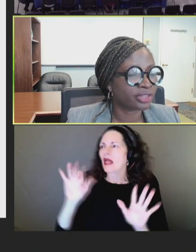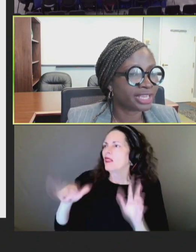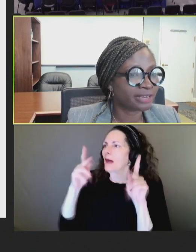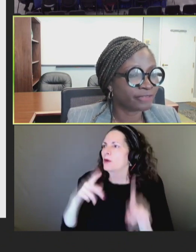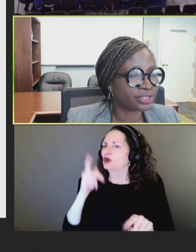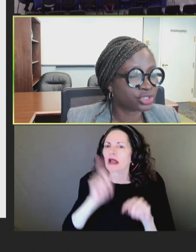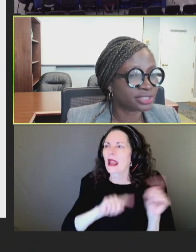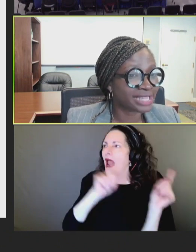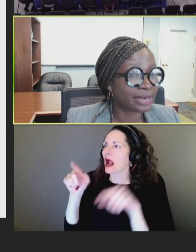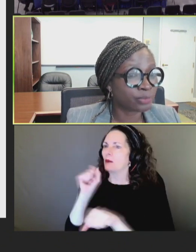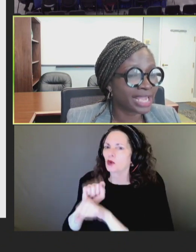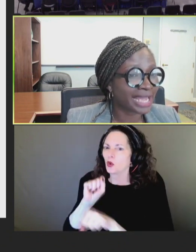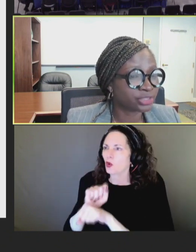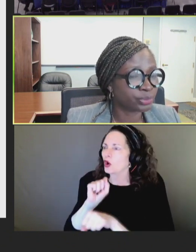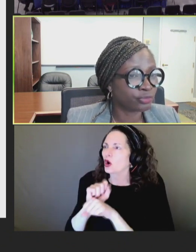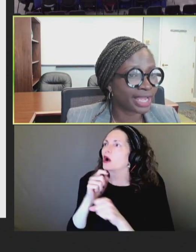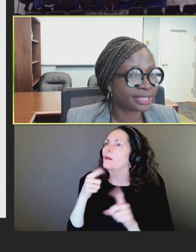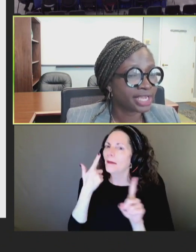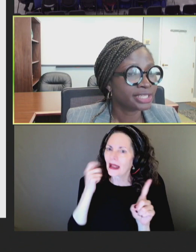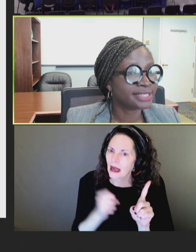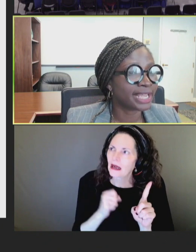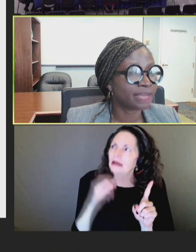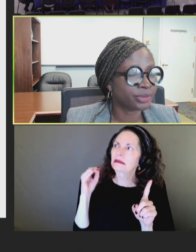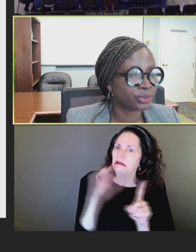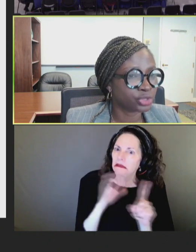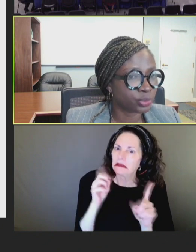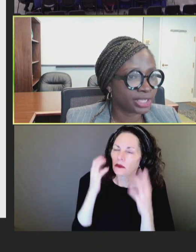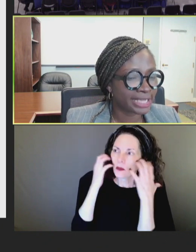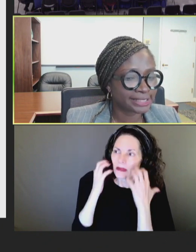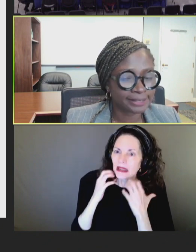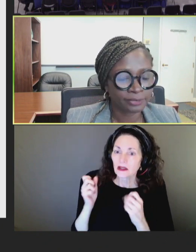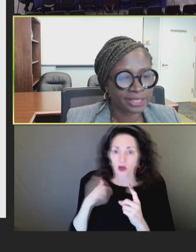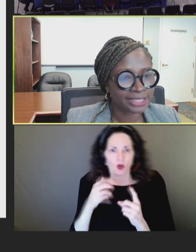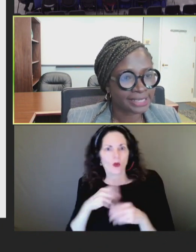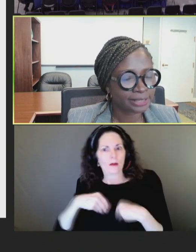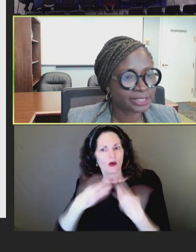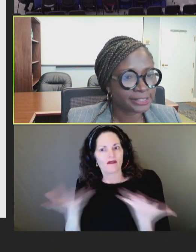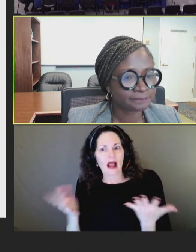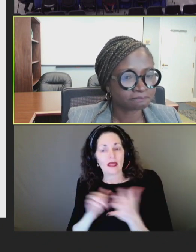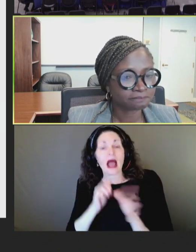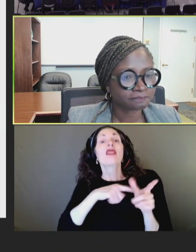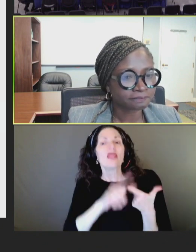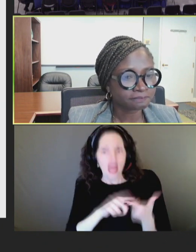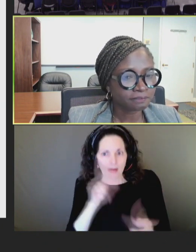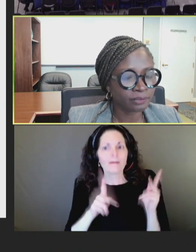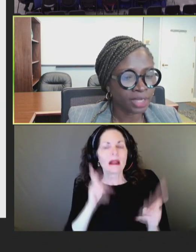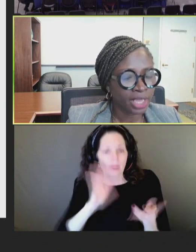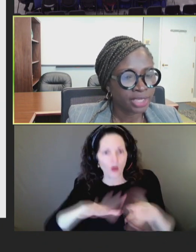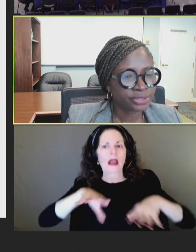other interventions that we had to provide to get people to a yes. Next slide, please.